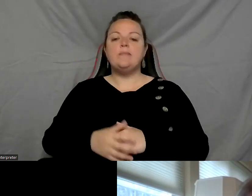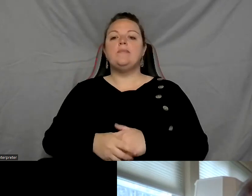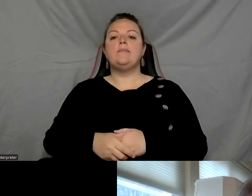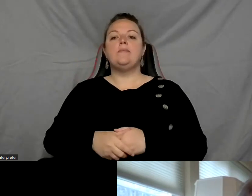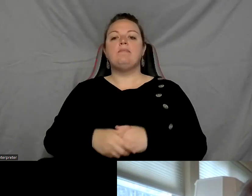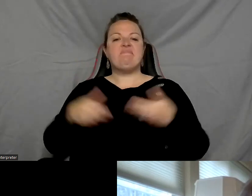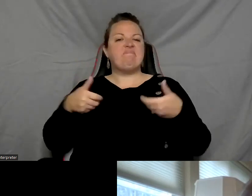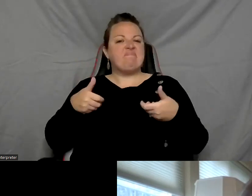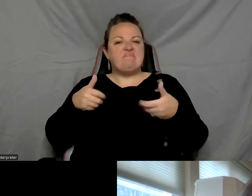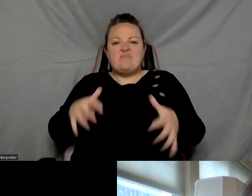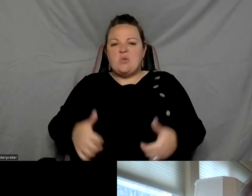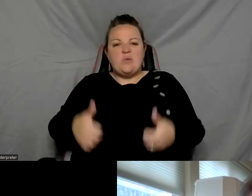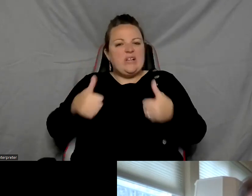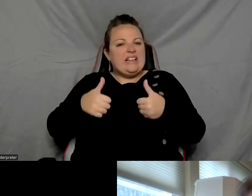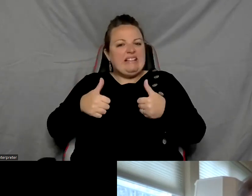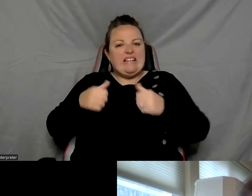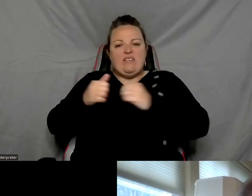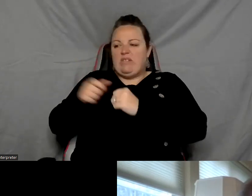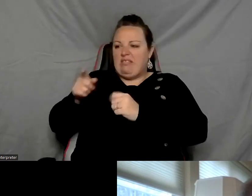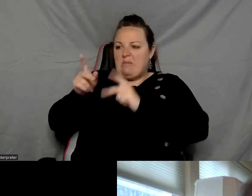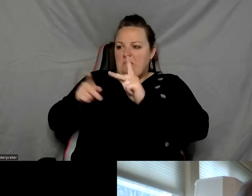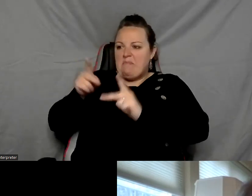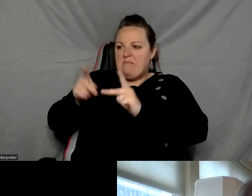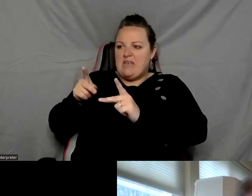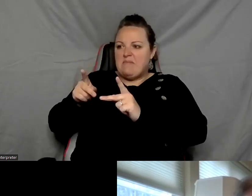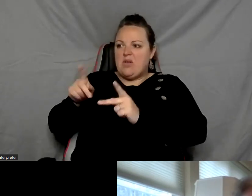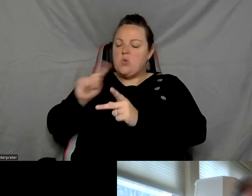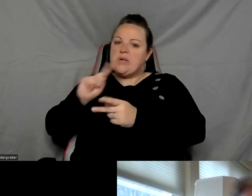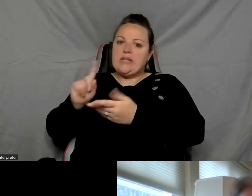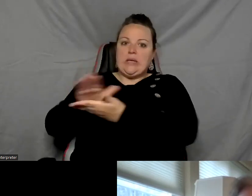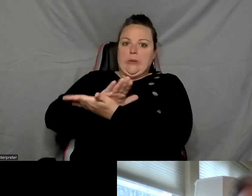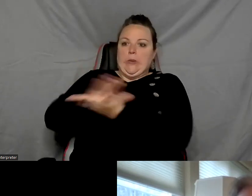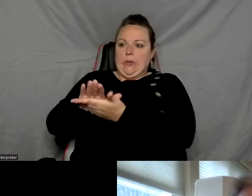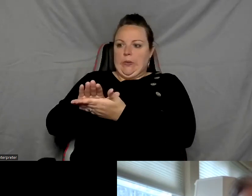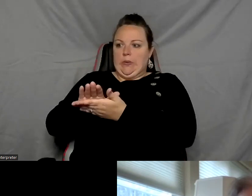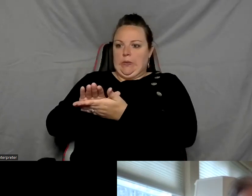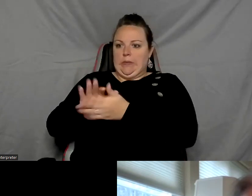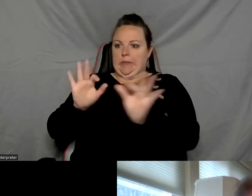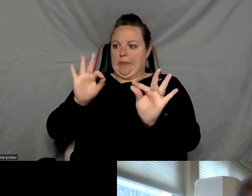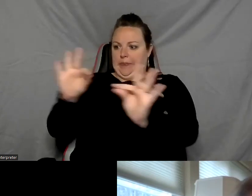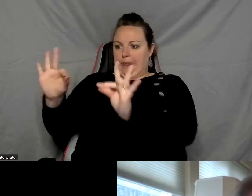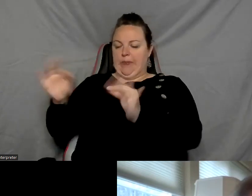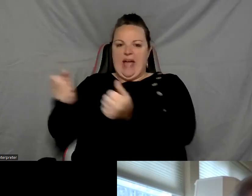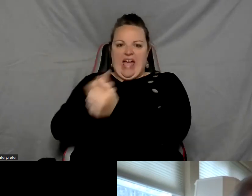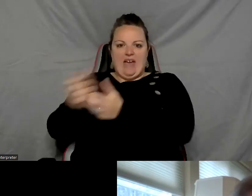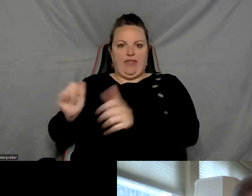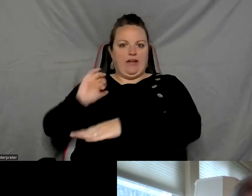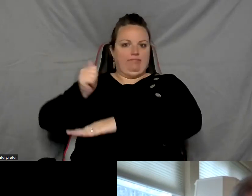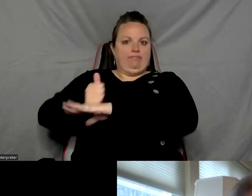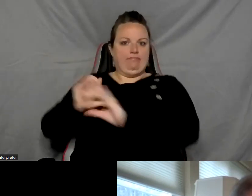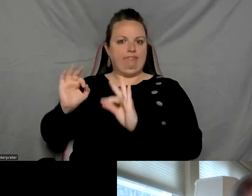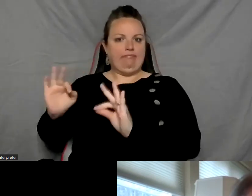to live with people who are overly neat. I want to live with people who share more of